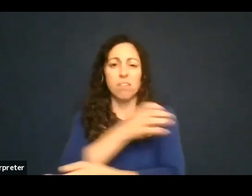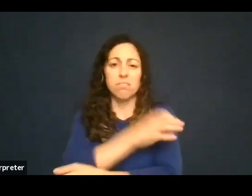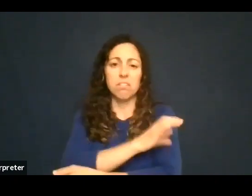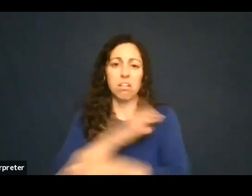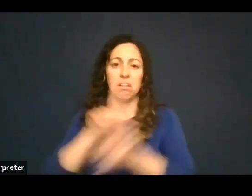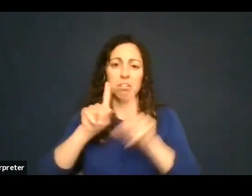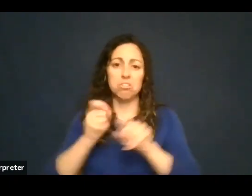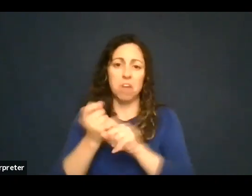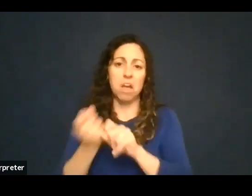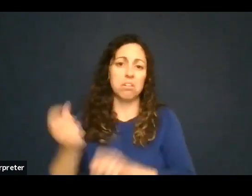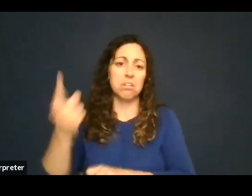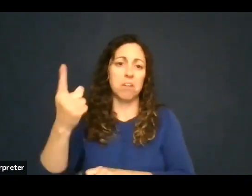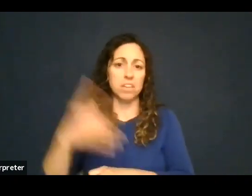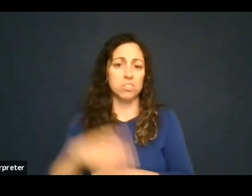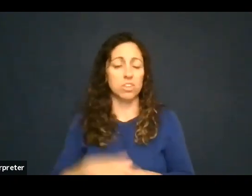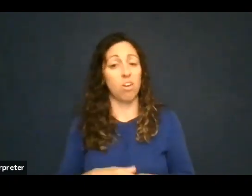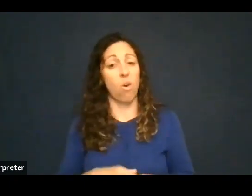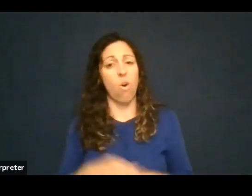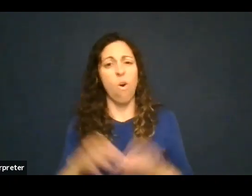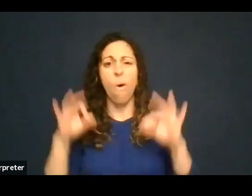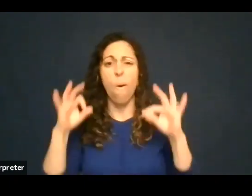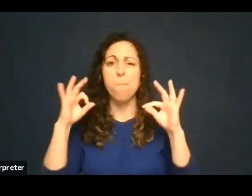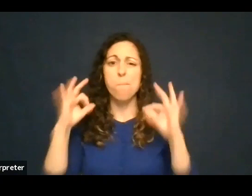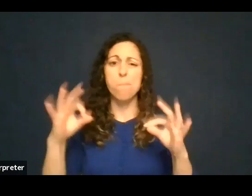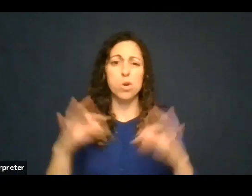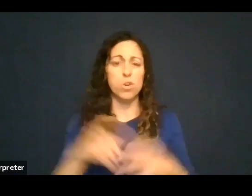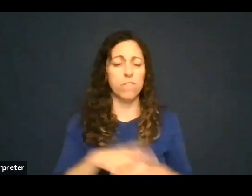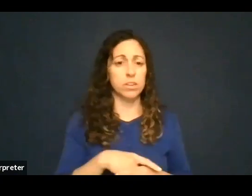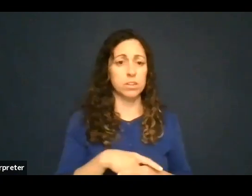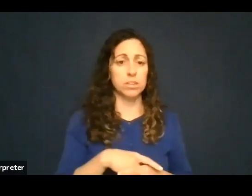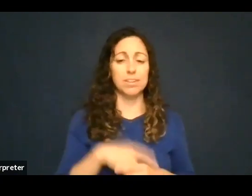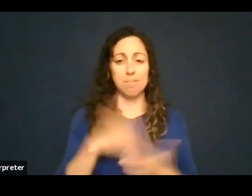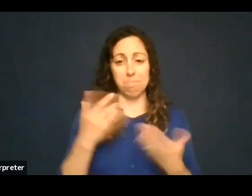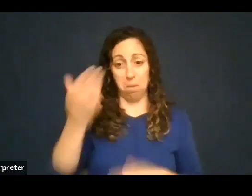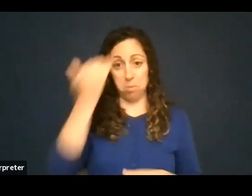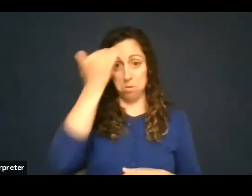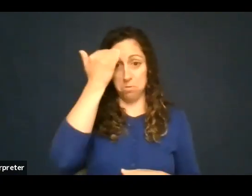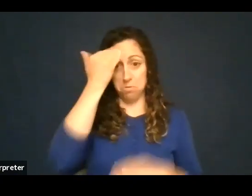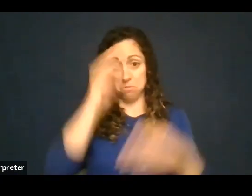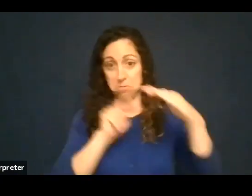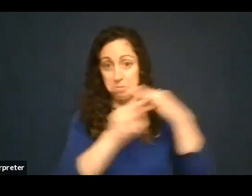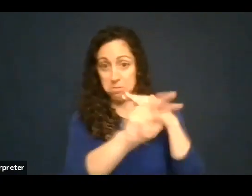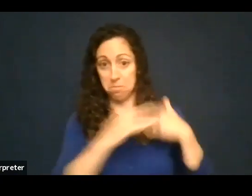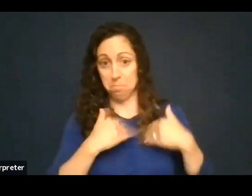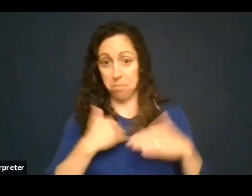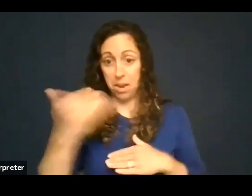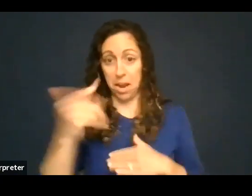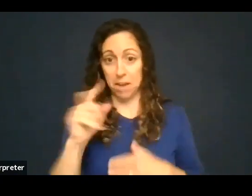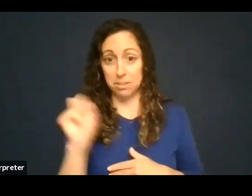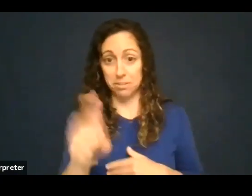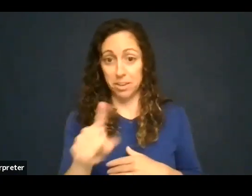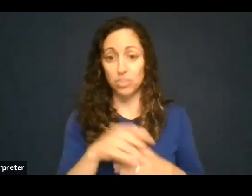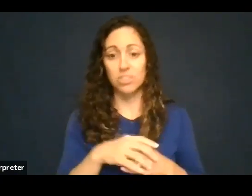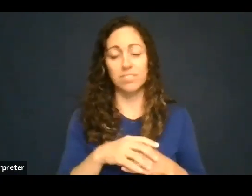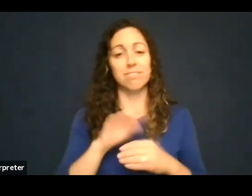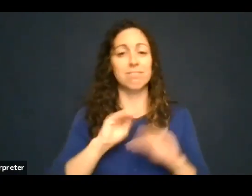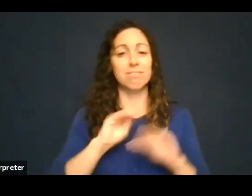You might have what the next question was. The next question was, there are, obviously, currently multiple clinical trials gearing up for progress